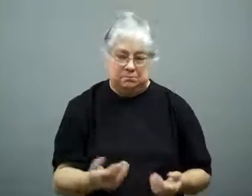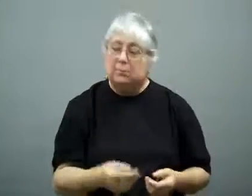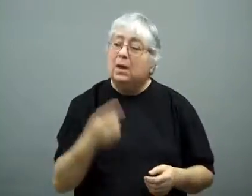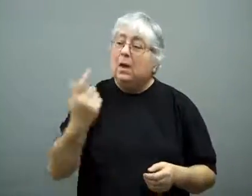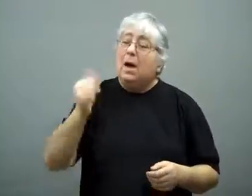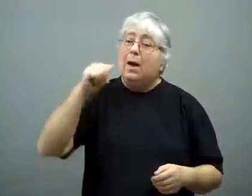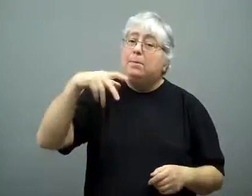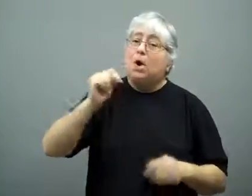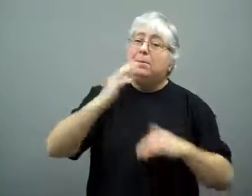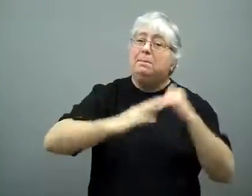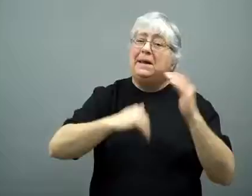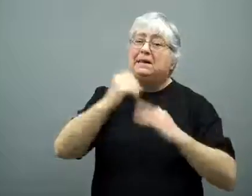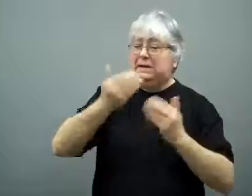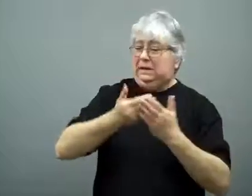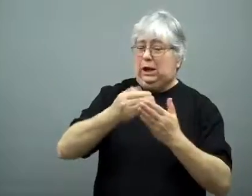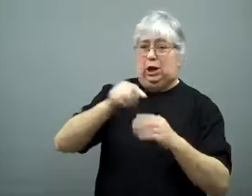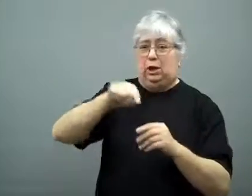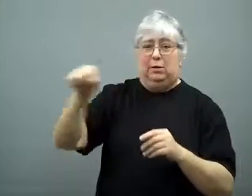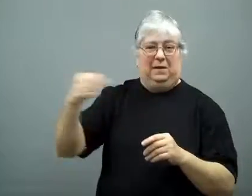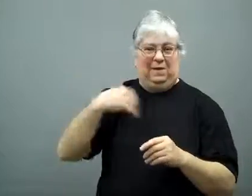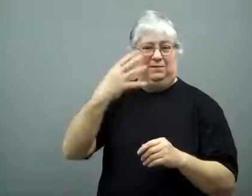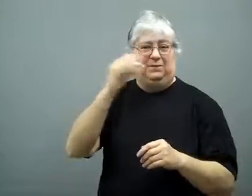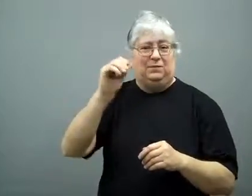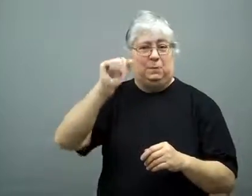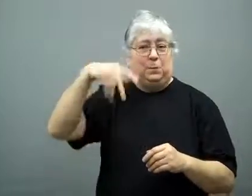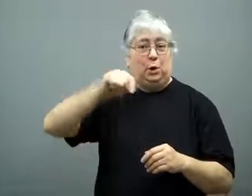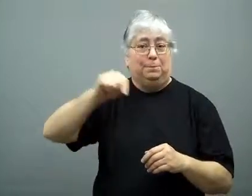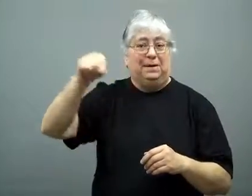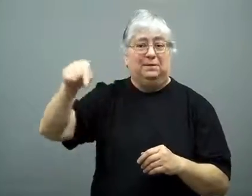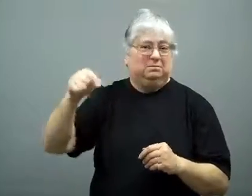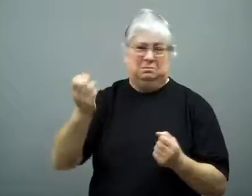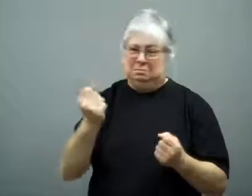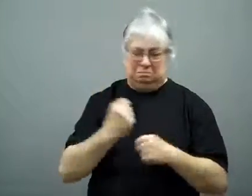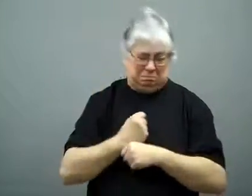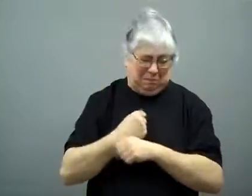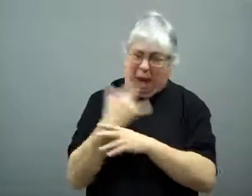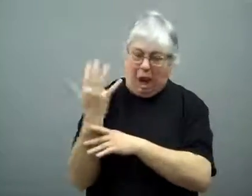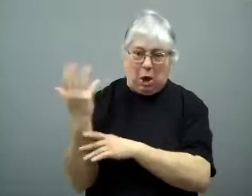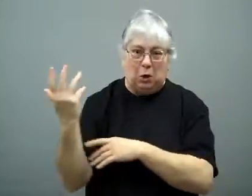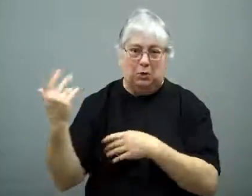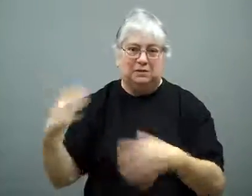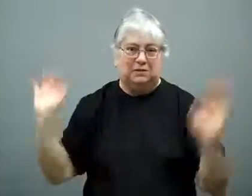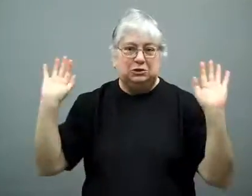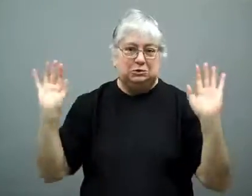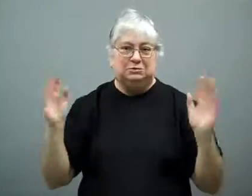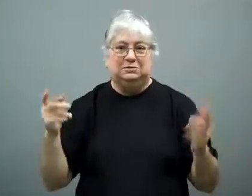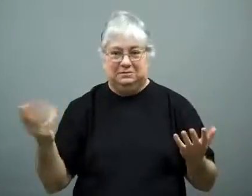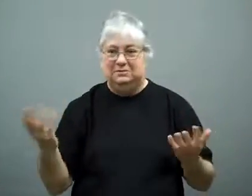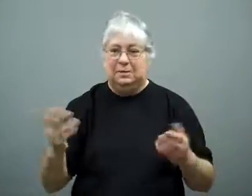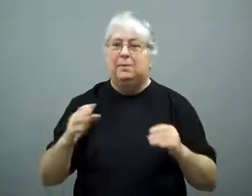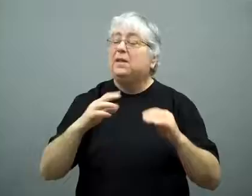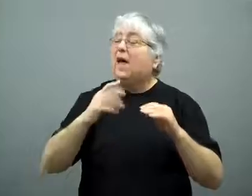An apartment building of 50 units nearby was destroyed.